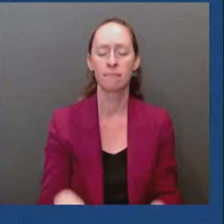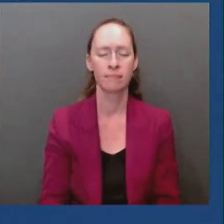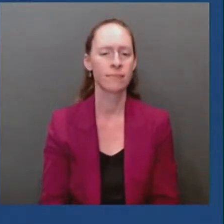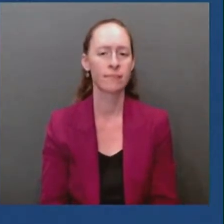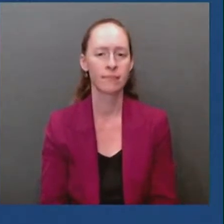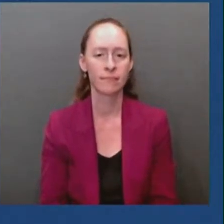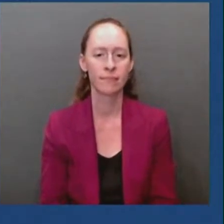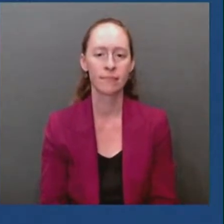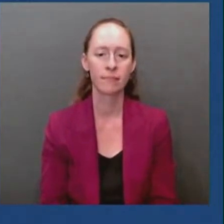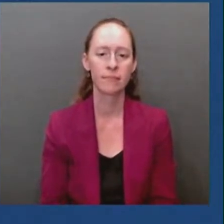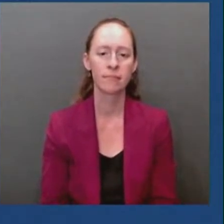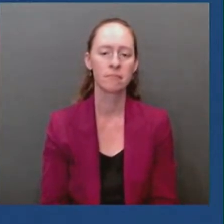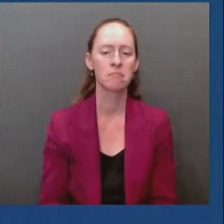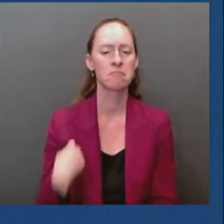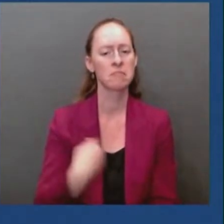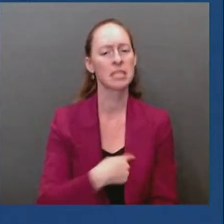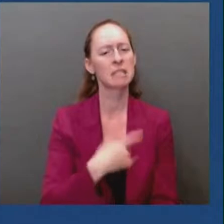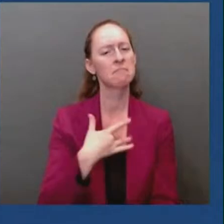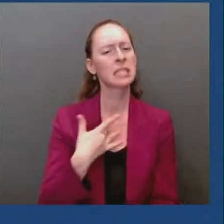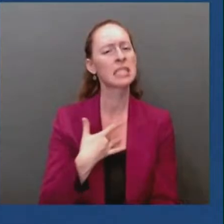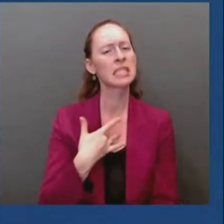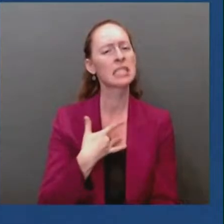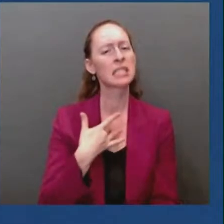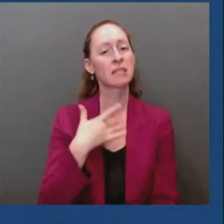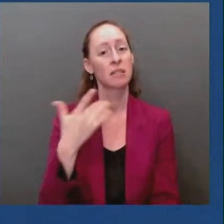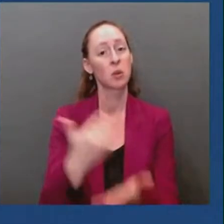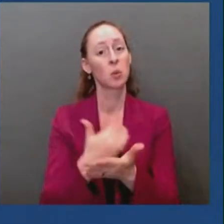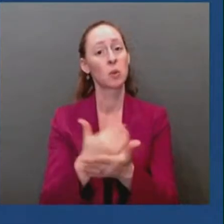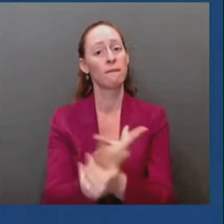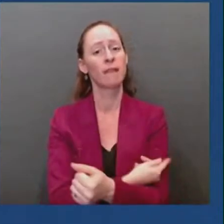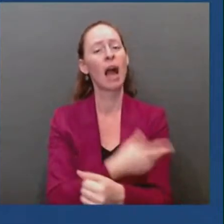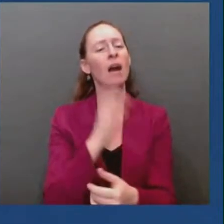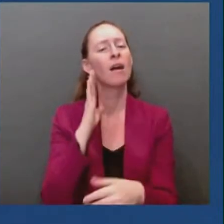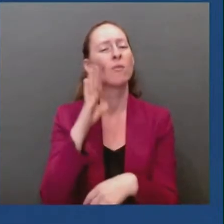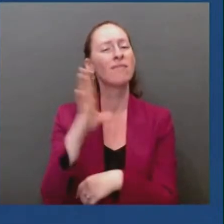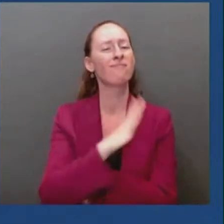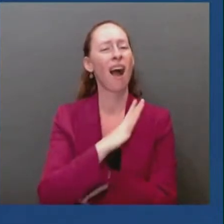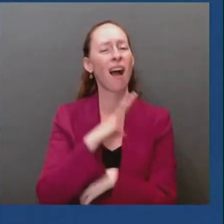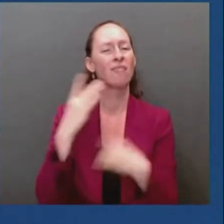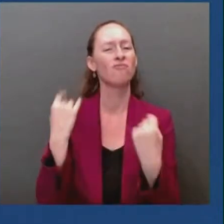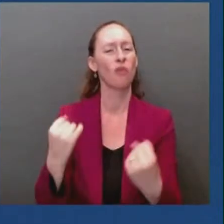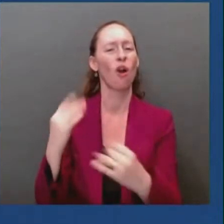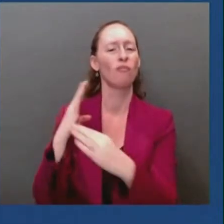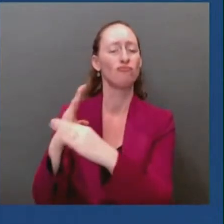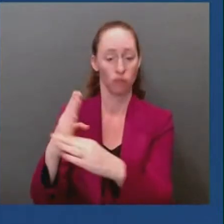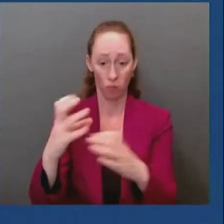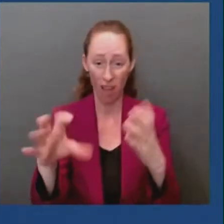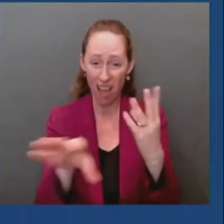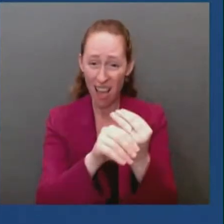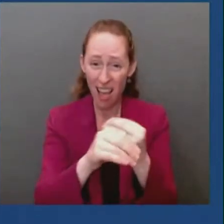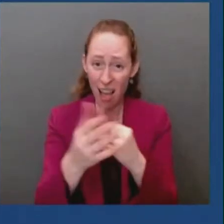ONGOING EVOLUTION OFF OF BA.5 AND WE BELIEVE THESE VACCINES SHOULD CONTINUE TO PROVIDE A